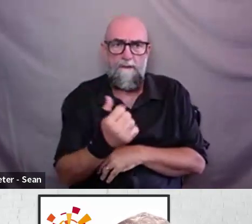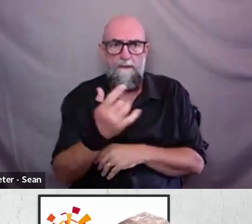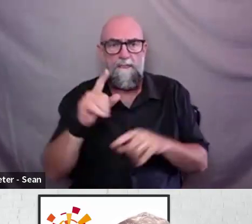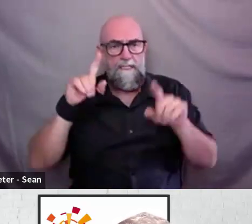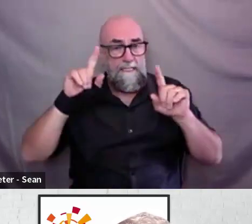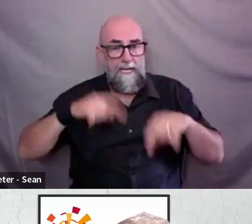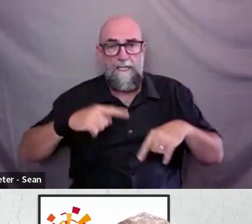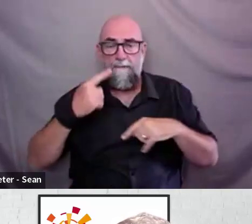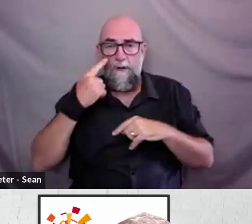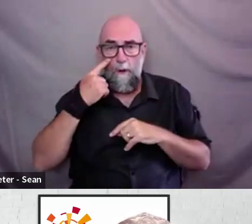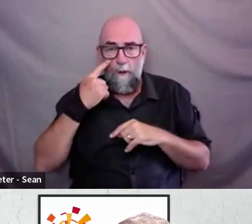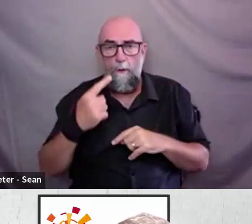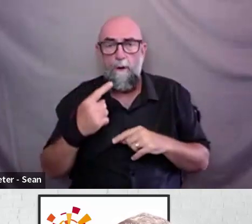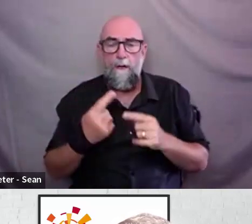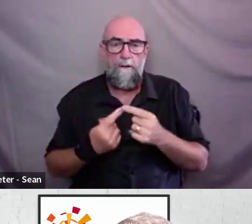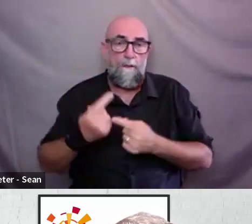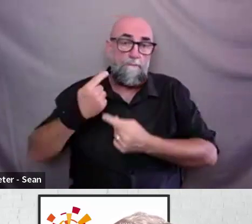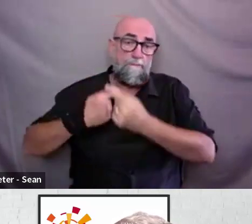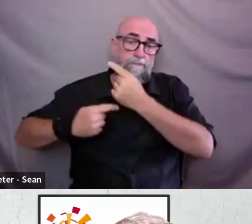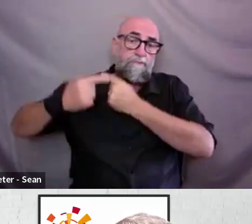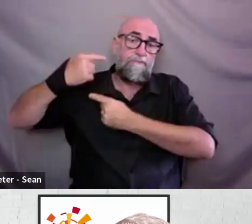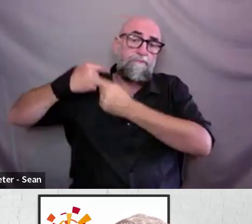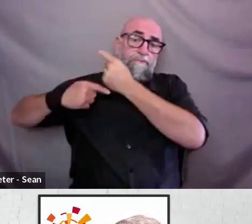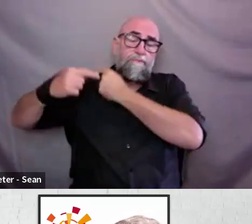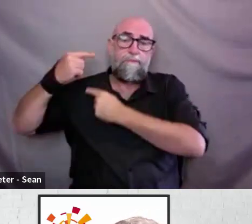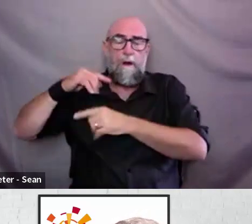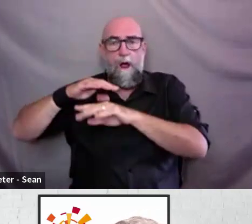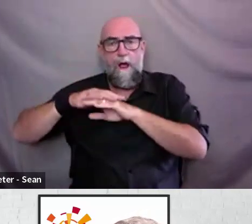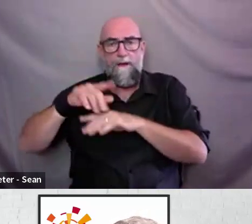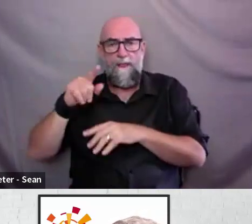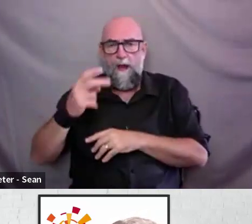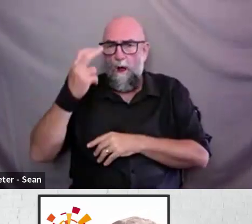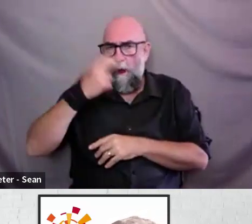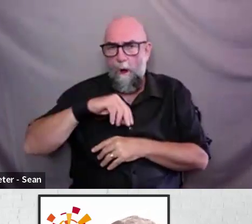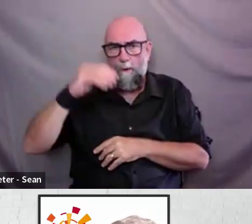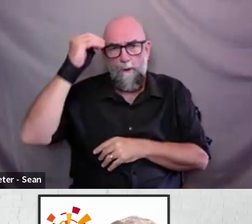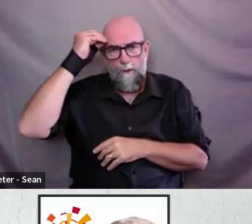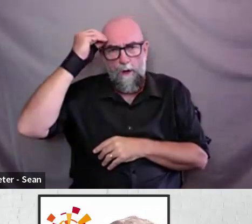possibility of different ways of doing things.